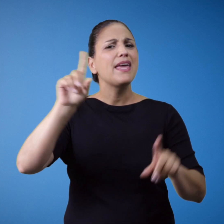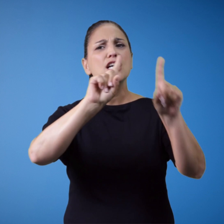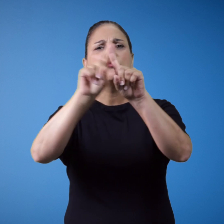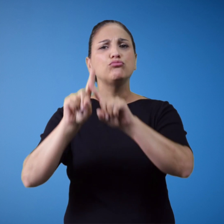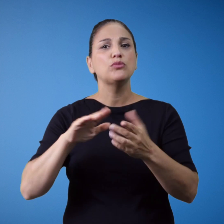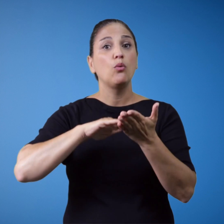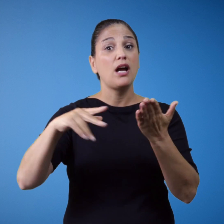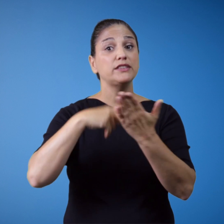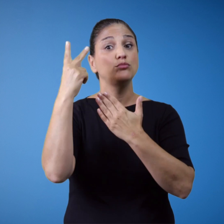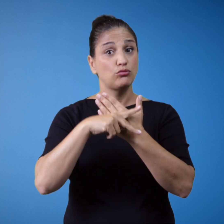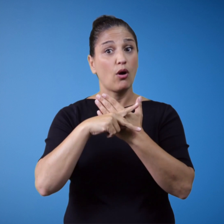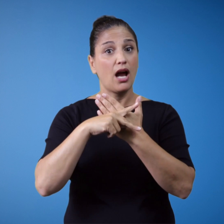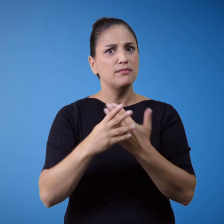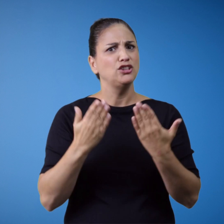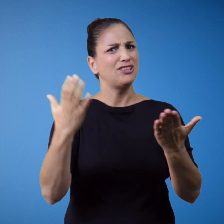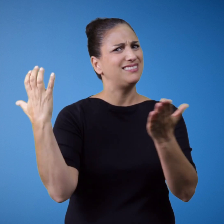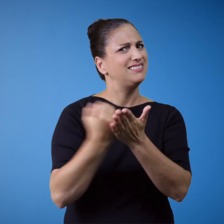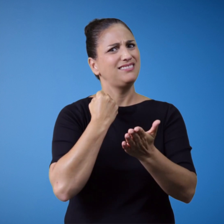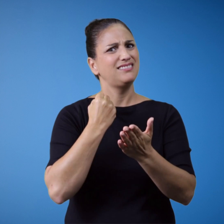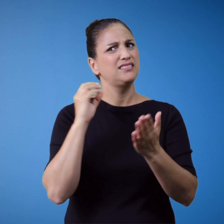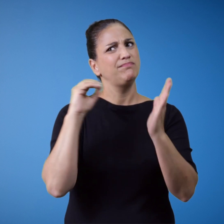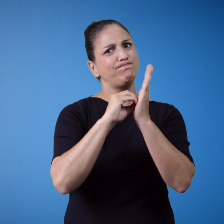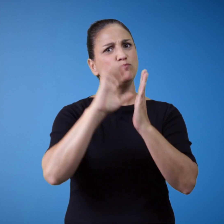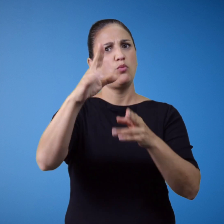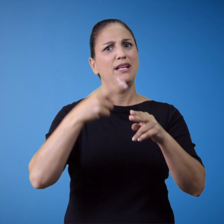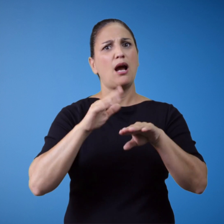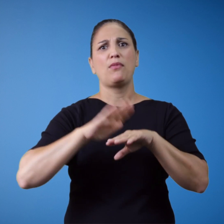Find out the various waiver programs available and go ahead and take the opportunity